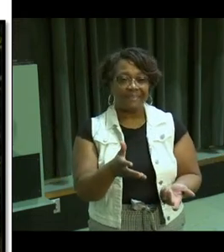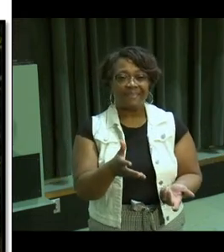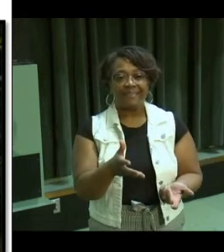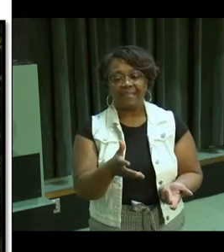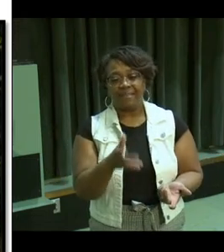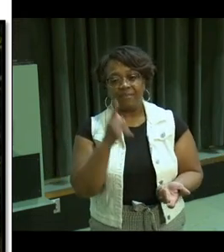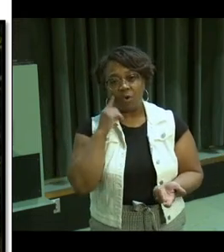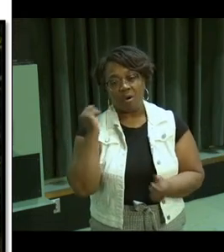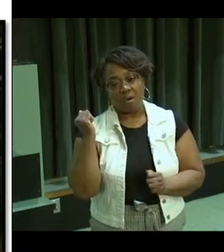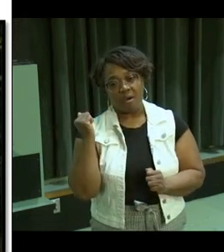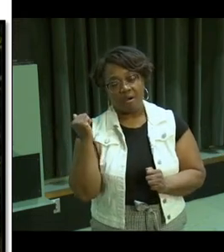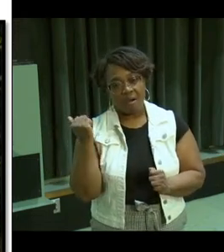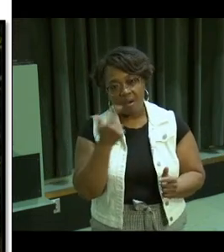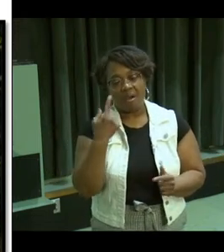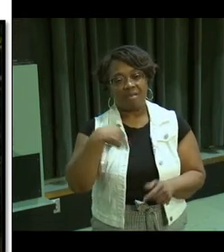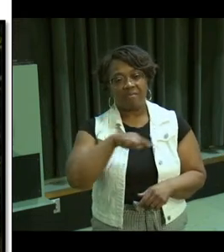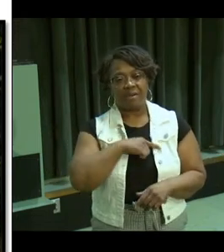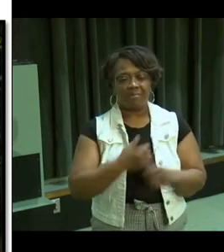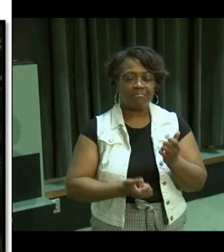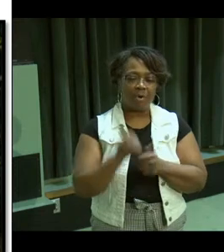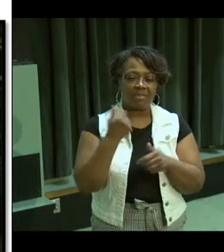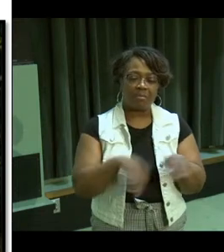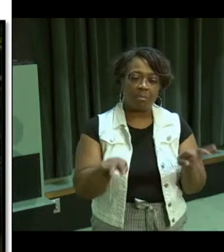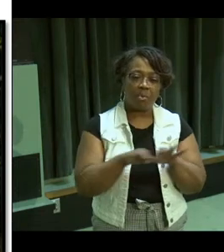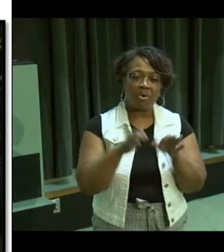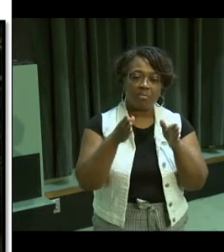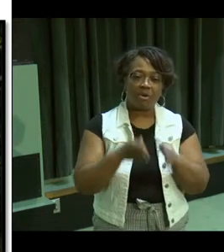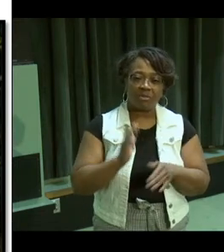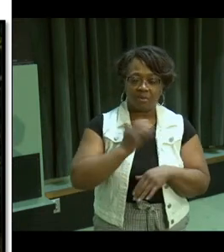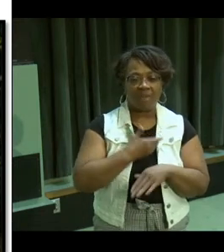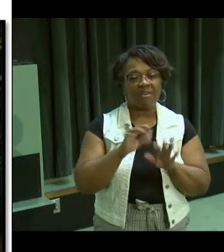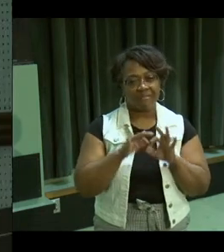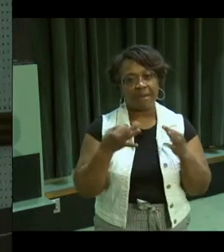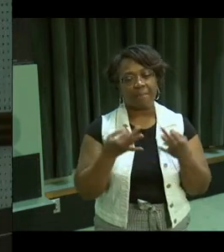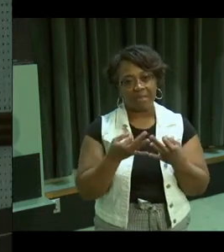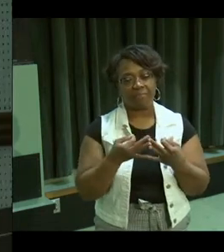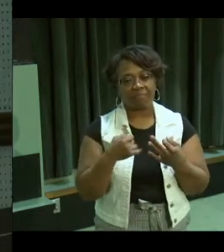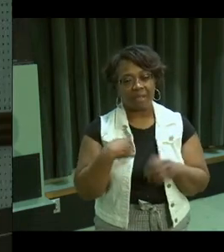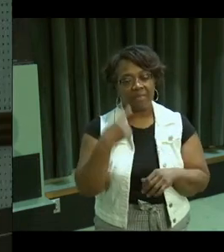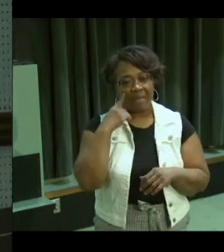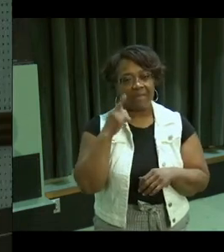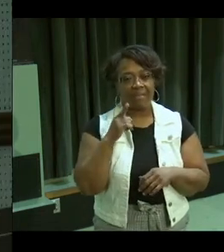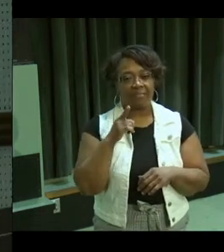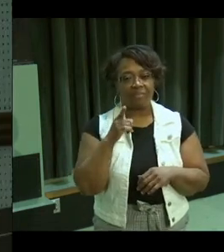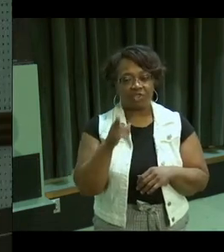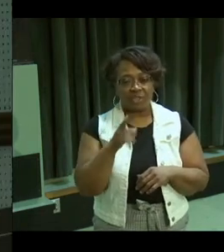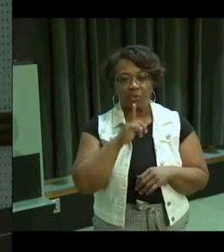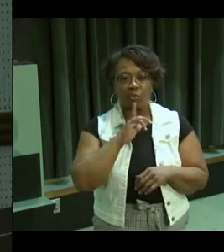think for all of us, she was just the most important person